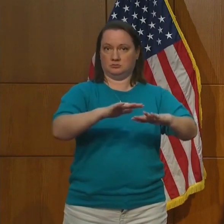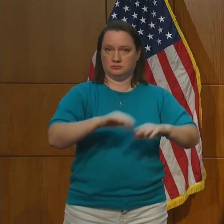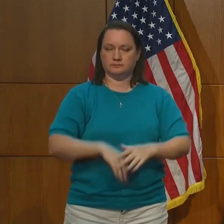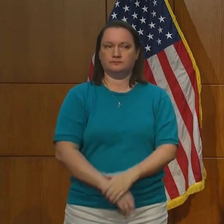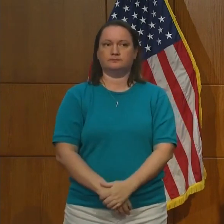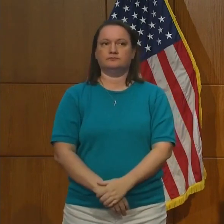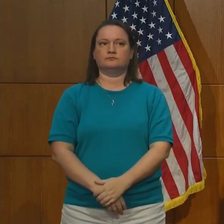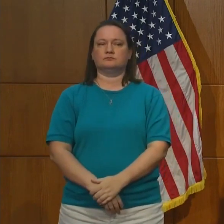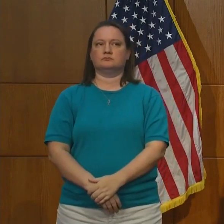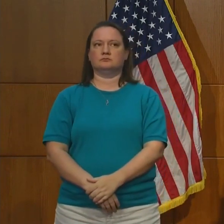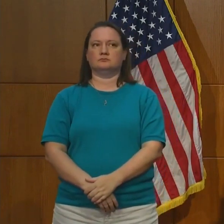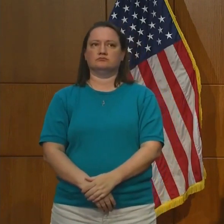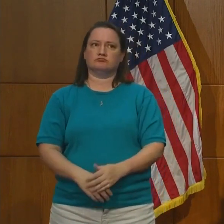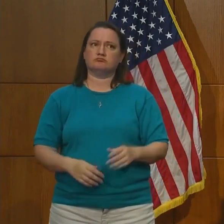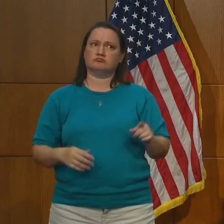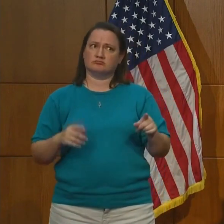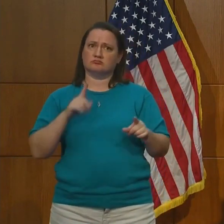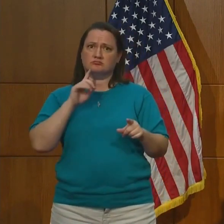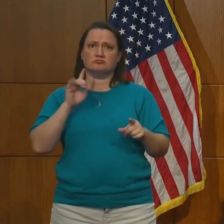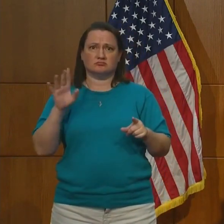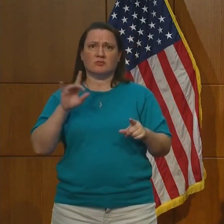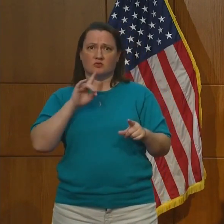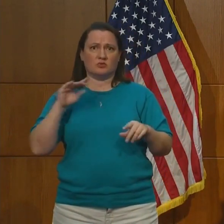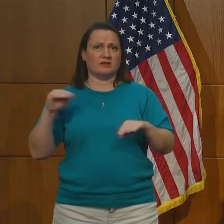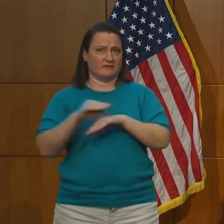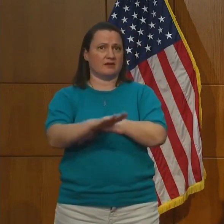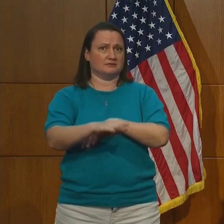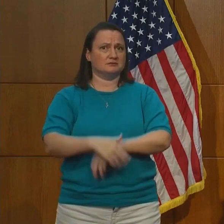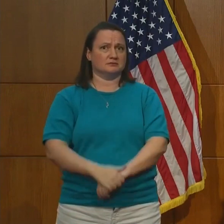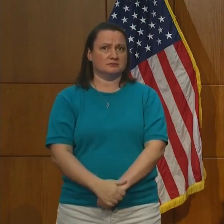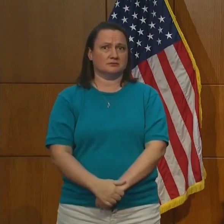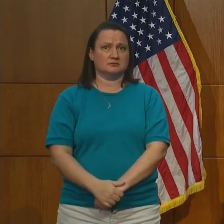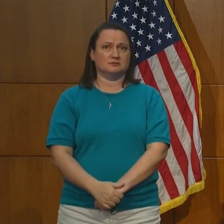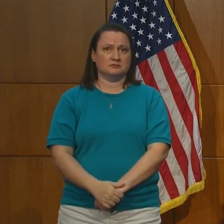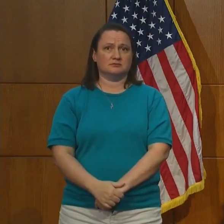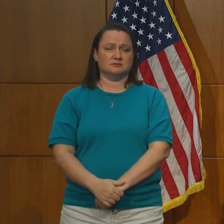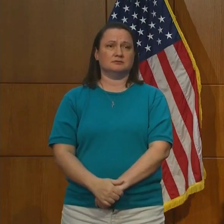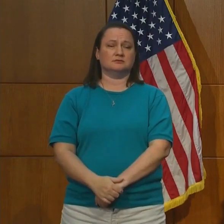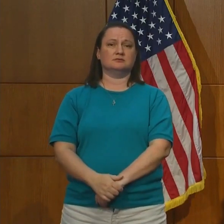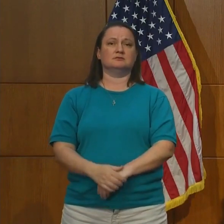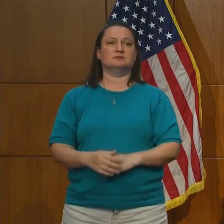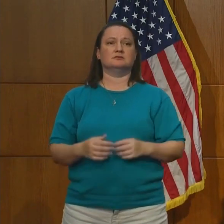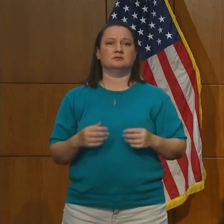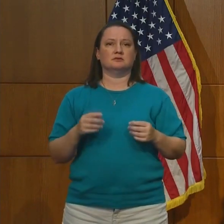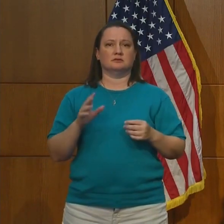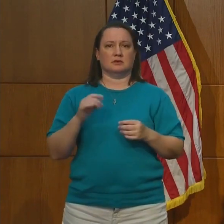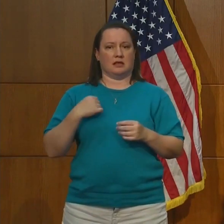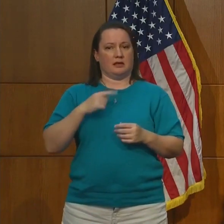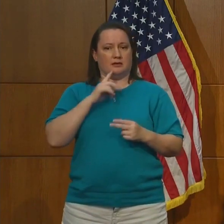RETURNING TO SCHOOL THIS FALL HI HAVE LEARNED. IN THE SCHOOL